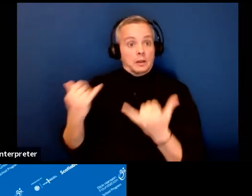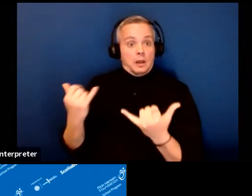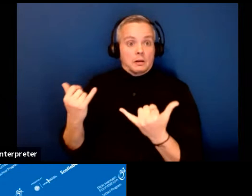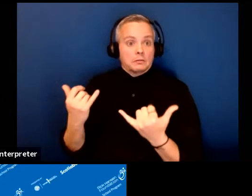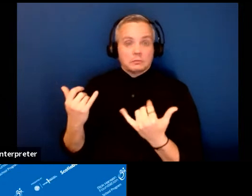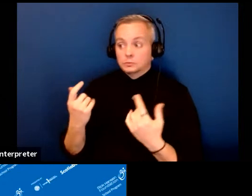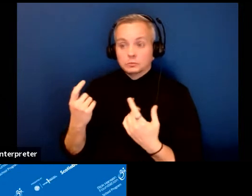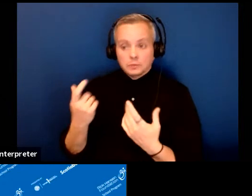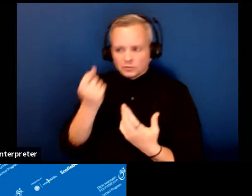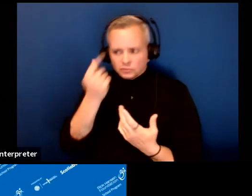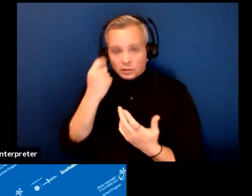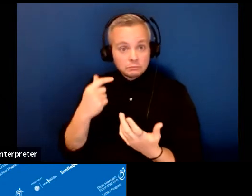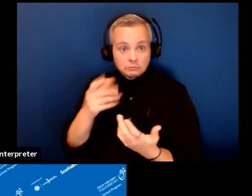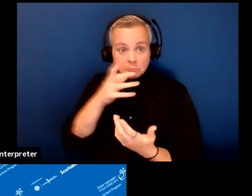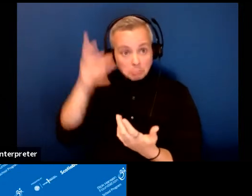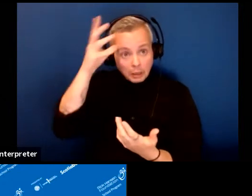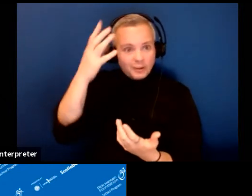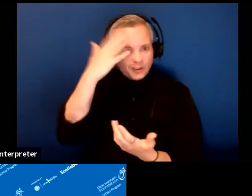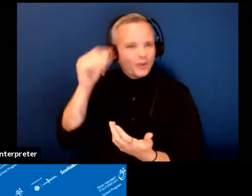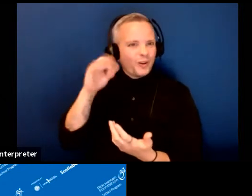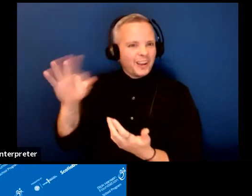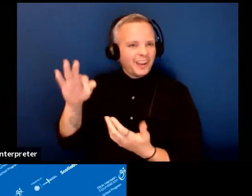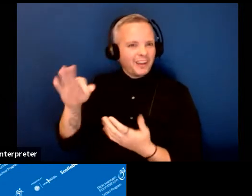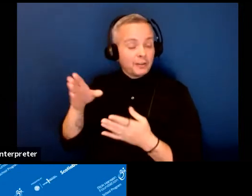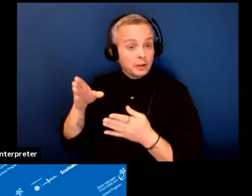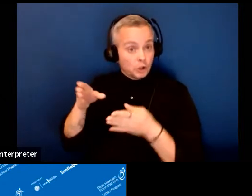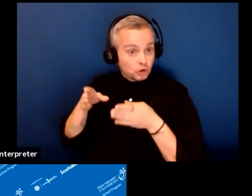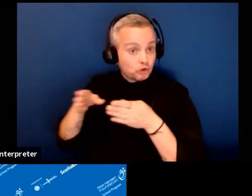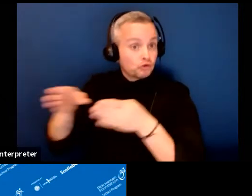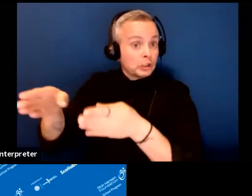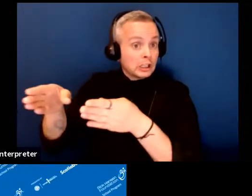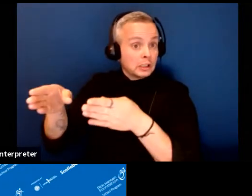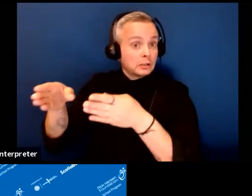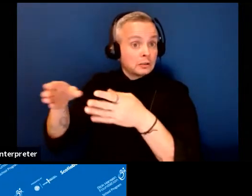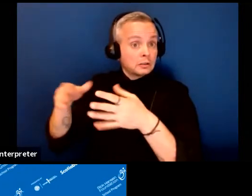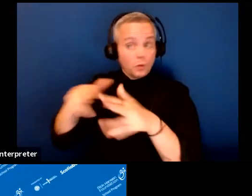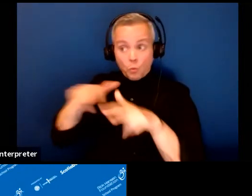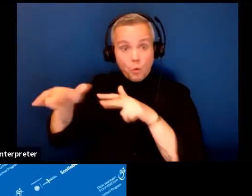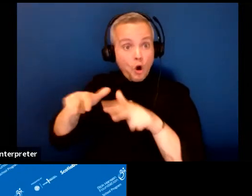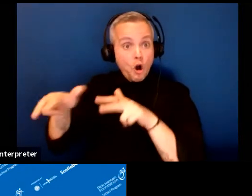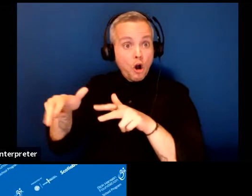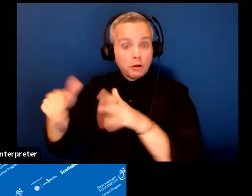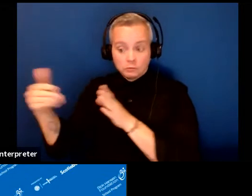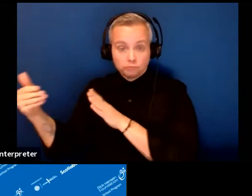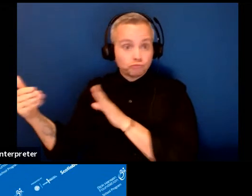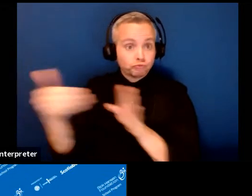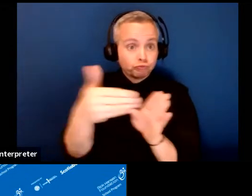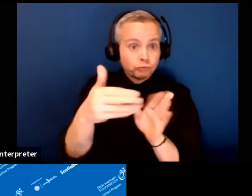PARENTS IS WHEN YOU'RE CROSSING THE STREET, YOU WANT YOUR CHILD TO HOLD YOUR HAND, THE HAND, RIGHT?